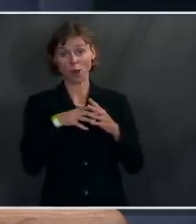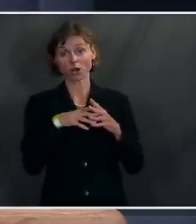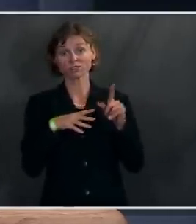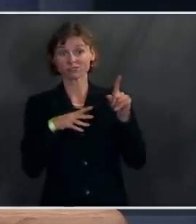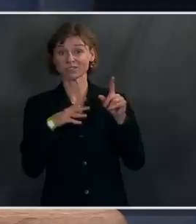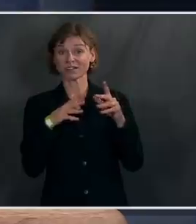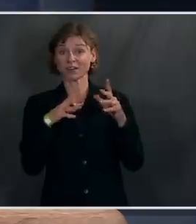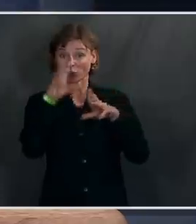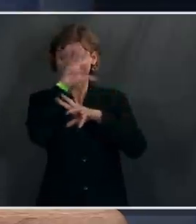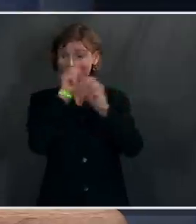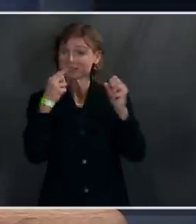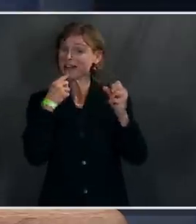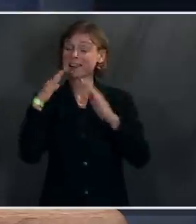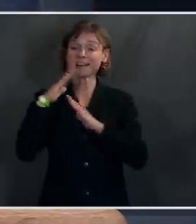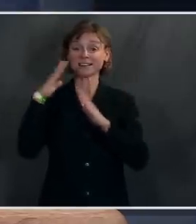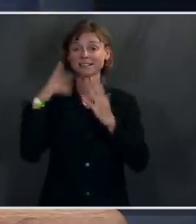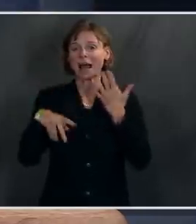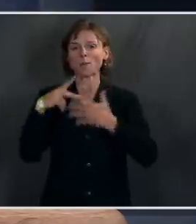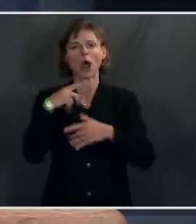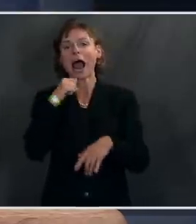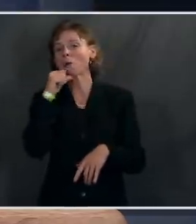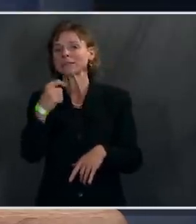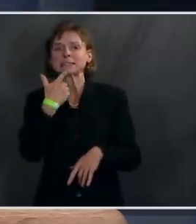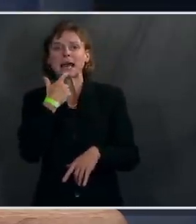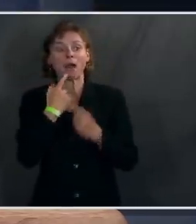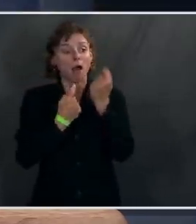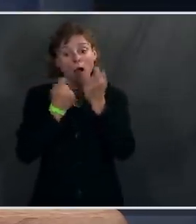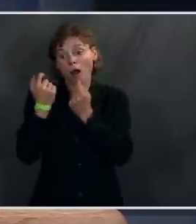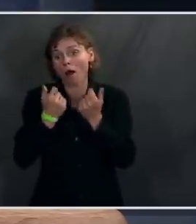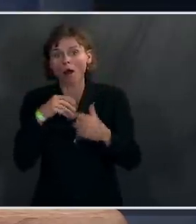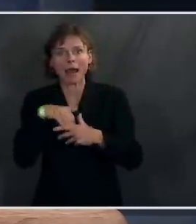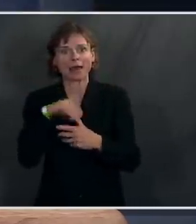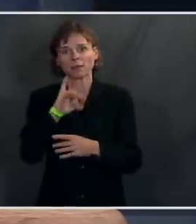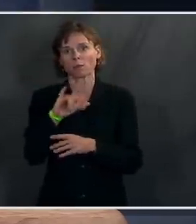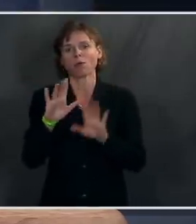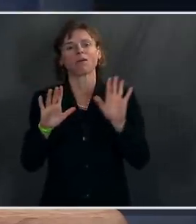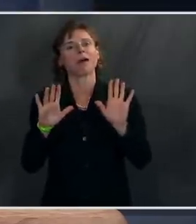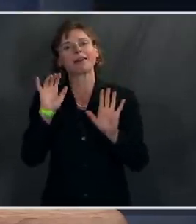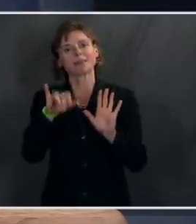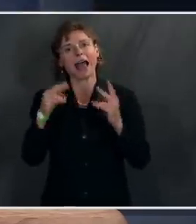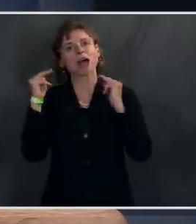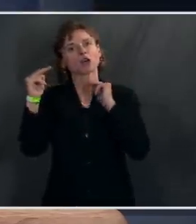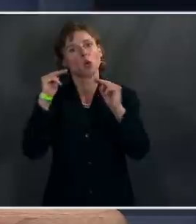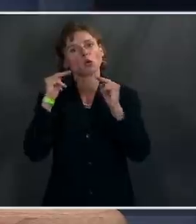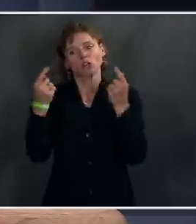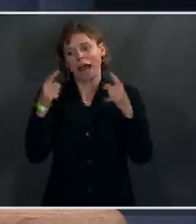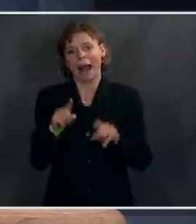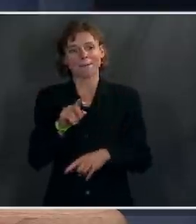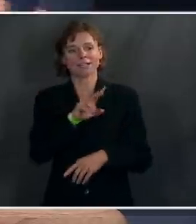I wasn't taking in and out things in the bill, that will be in negotiation. That will happen through Democrats and Republicans in Congress.